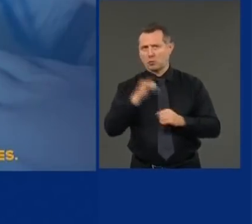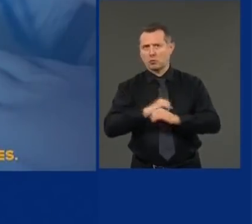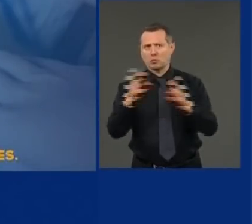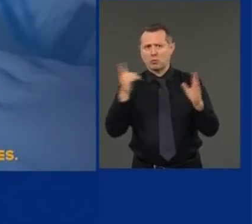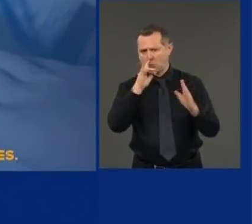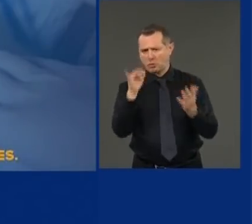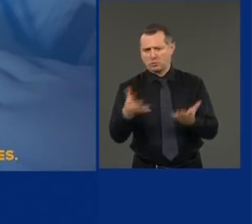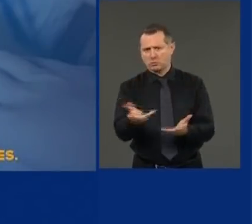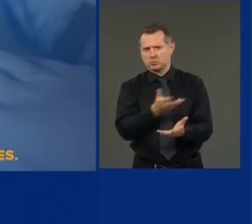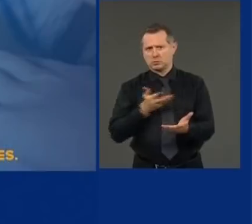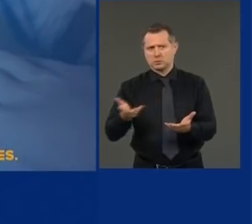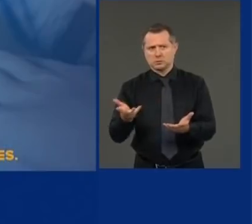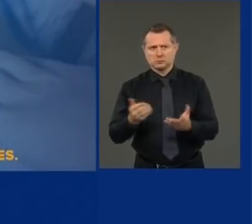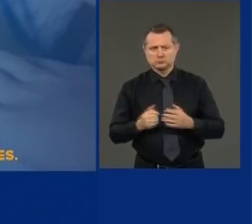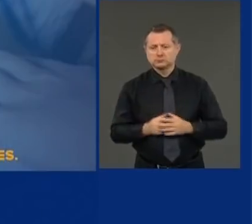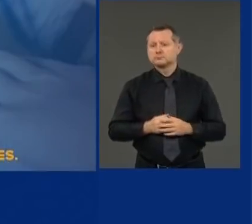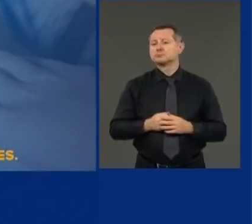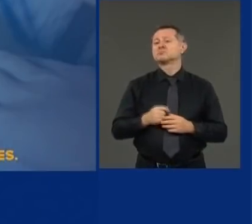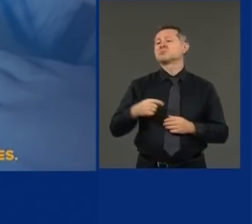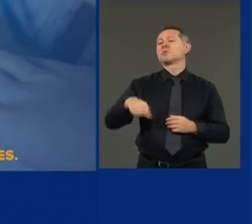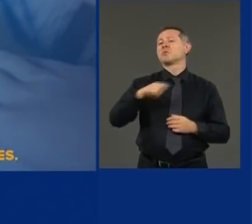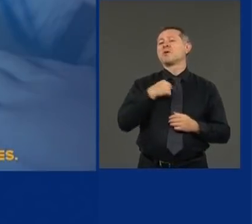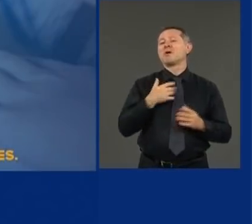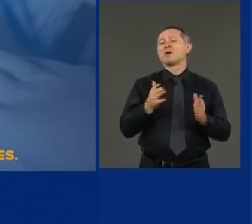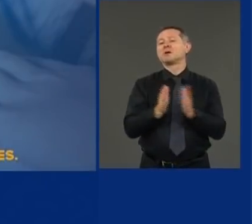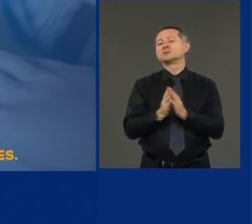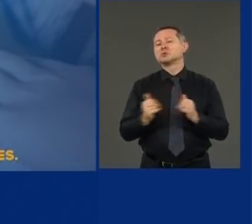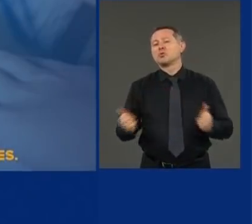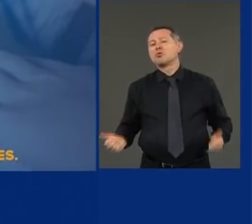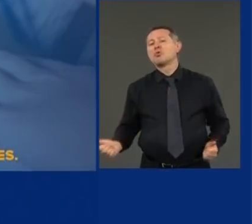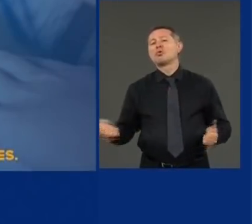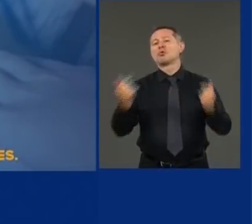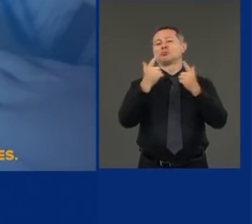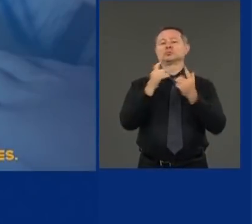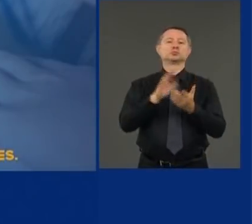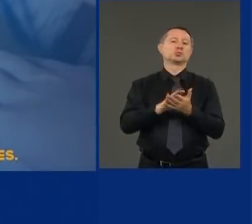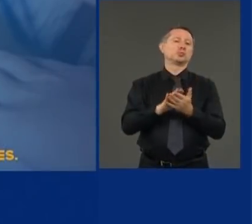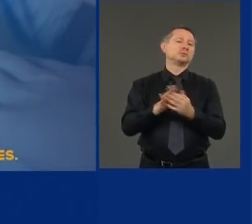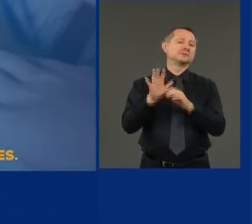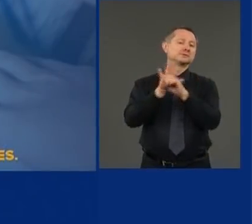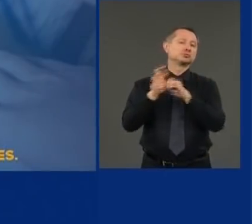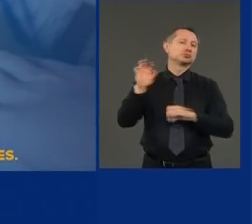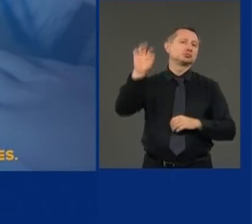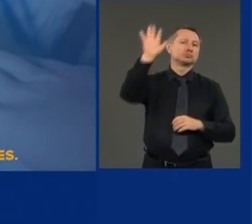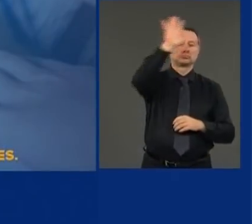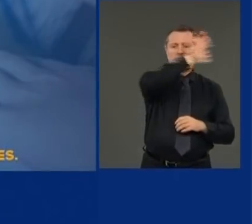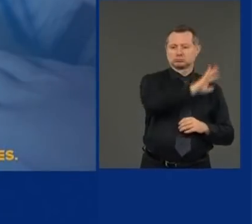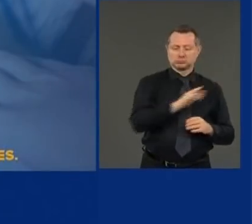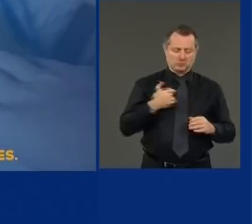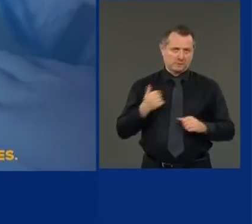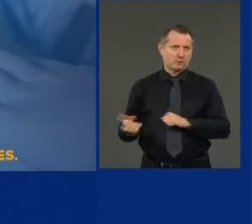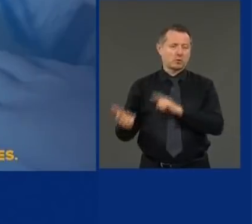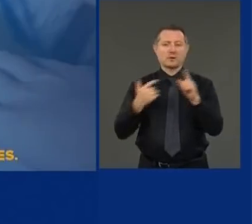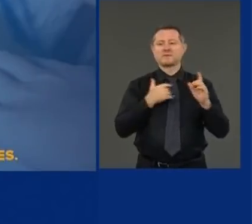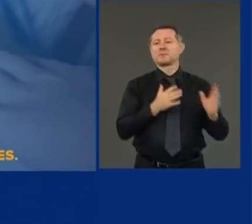ON HOW THEY WOULD REOPEN. THERE'S TWO LEVELS OF DISCUSSION, SHOULD THEY REOPEN AND IF THEY REOPEN WHAT DOES THE